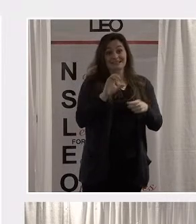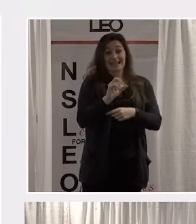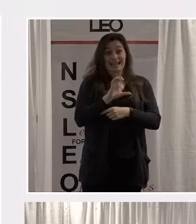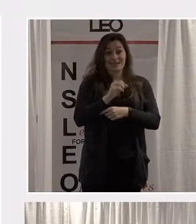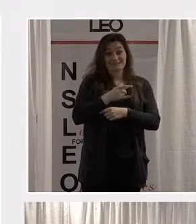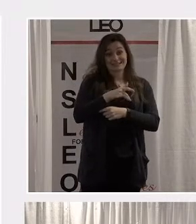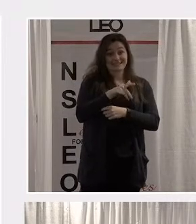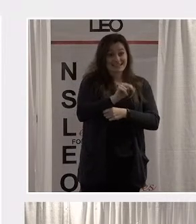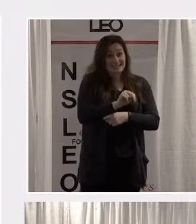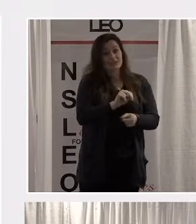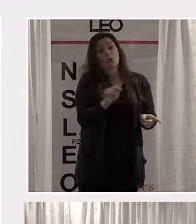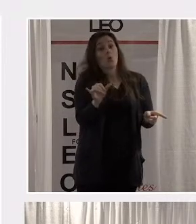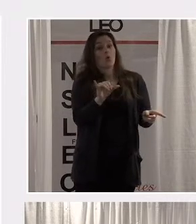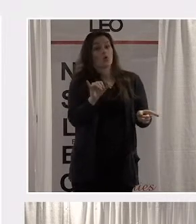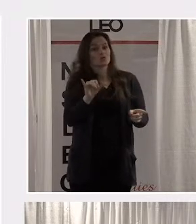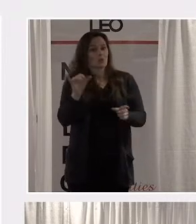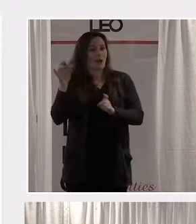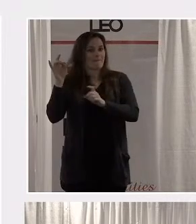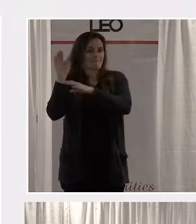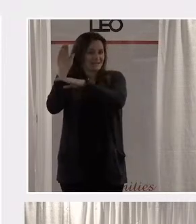VARSITY GIRLS BASKETBALL TEAM